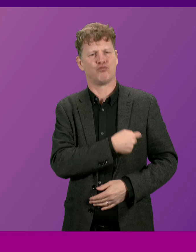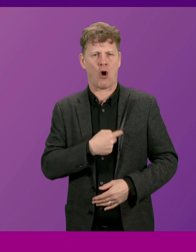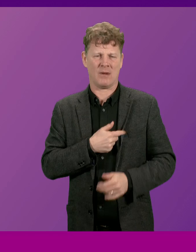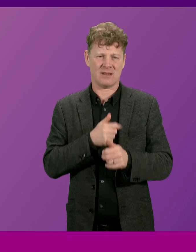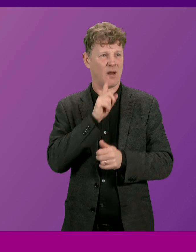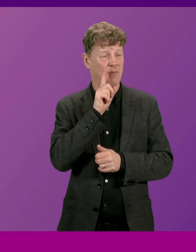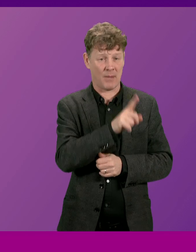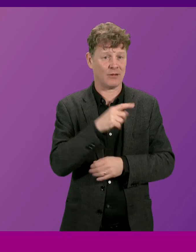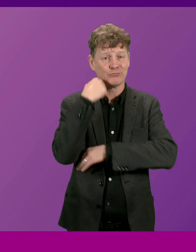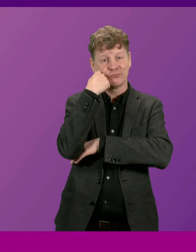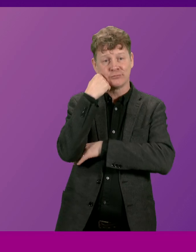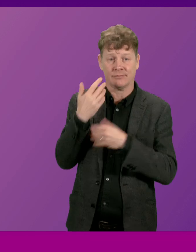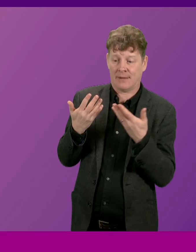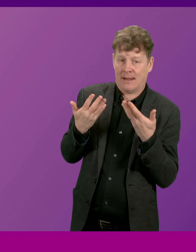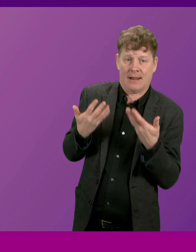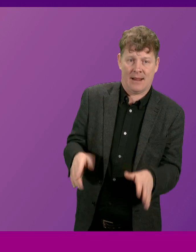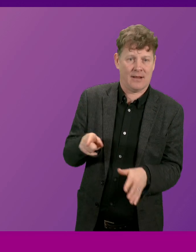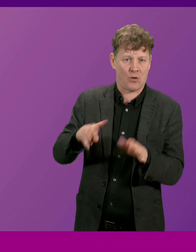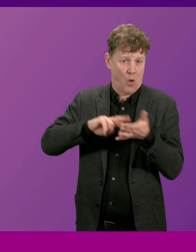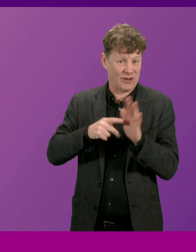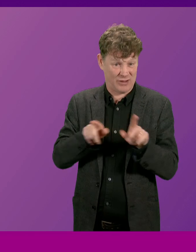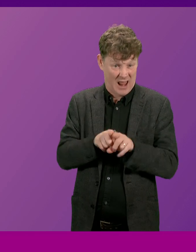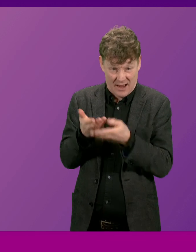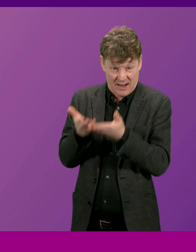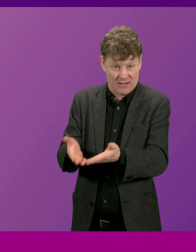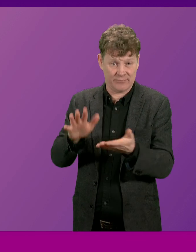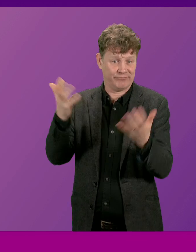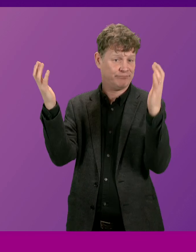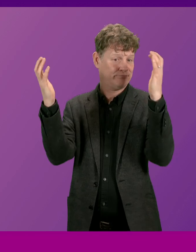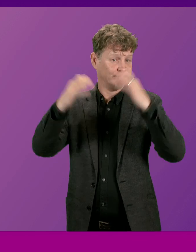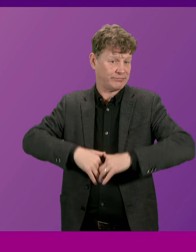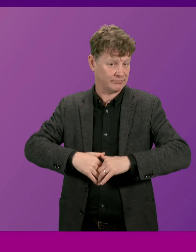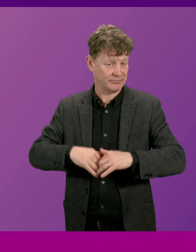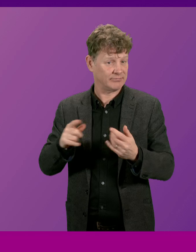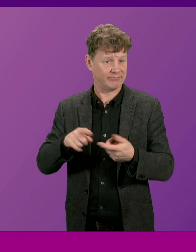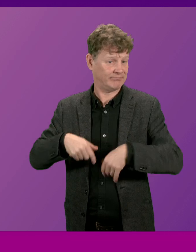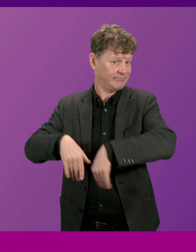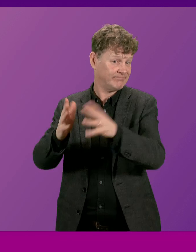stands by and lets long-standing third sector organisations that are keeping it go to the wall?